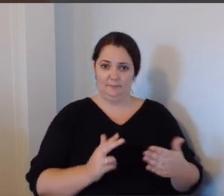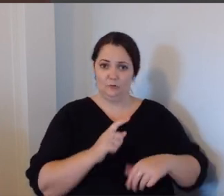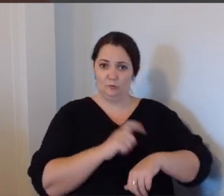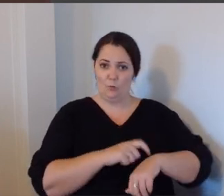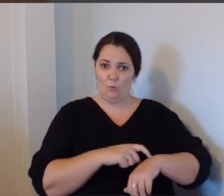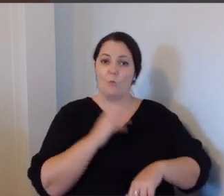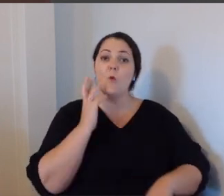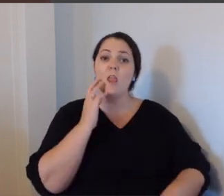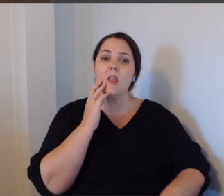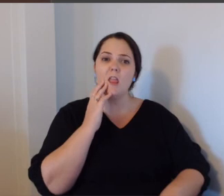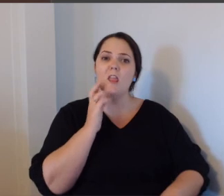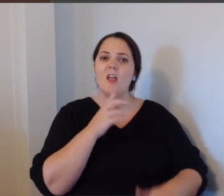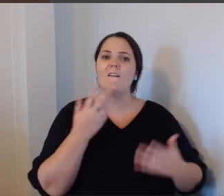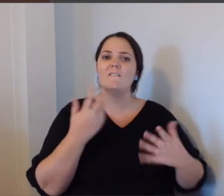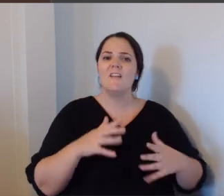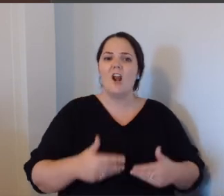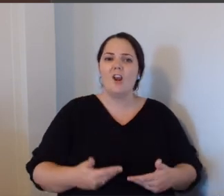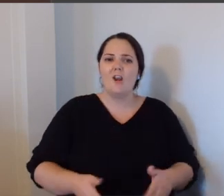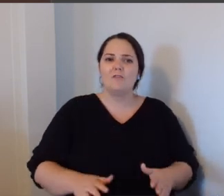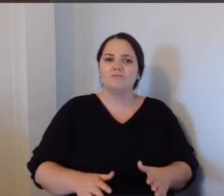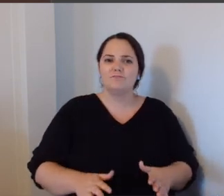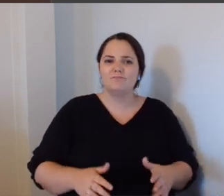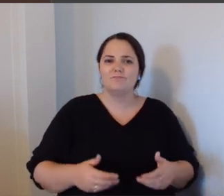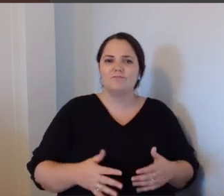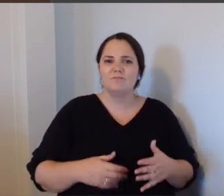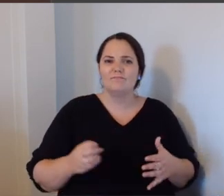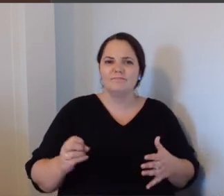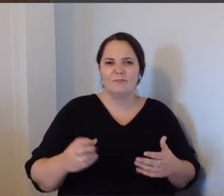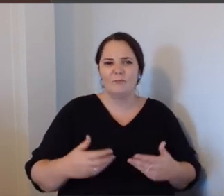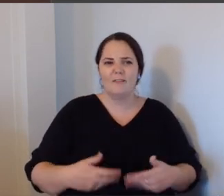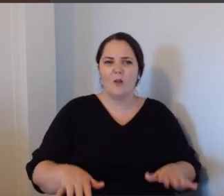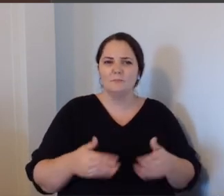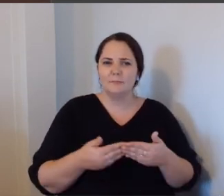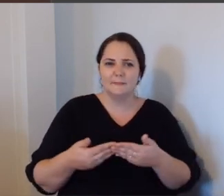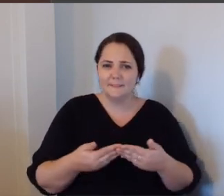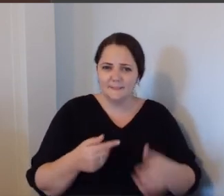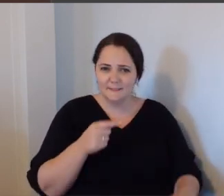in New York at the Henry Ford Hospital and it raises some important provocative questions.